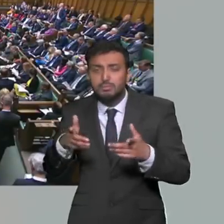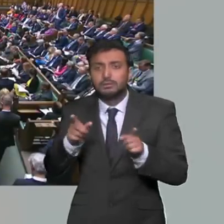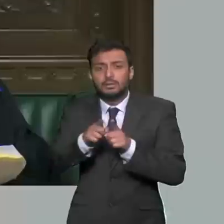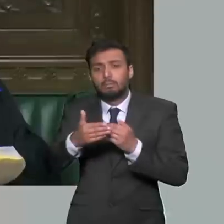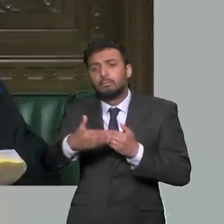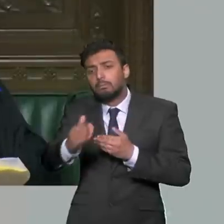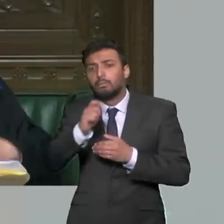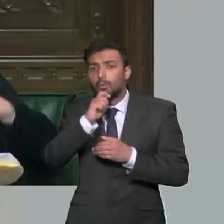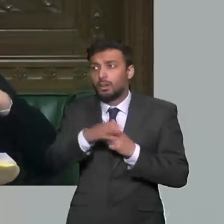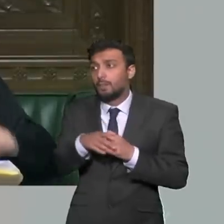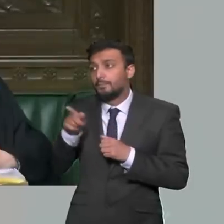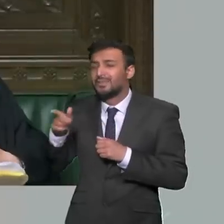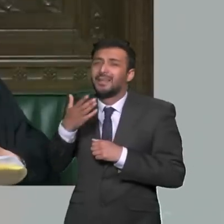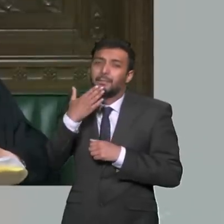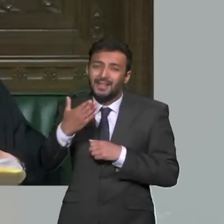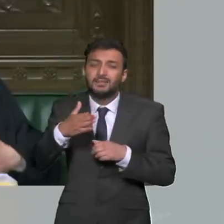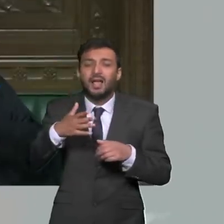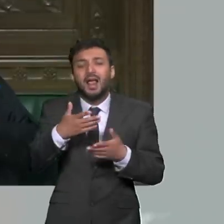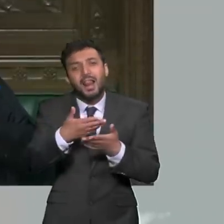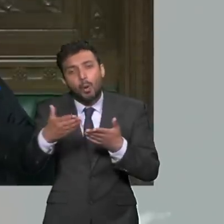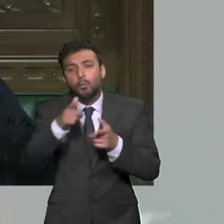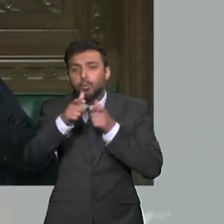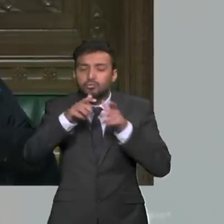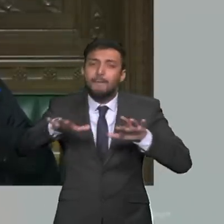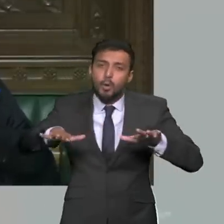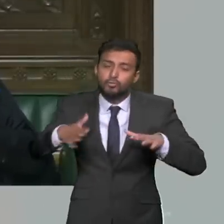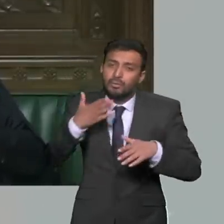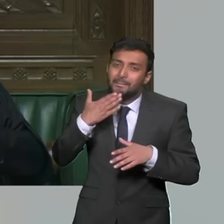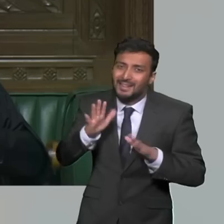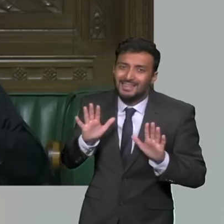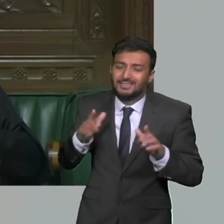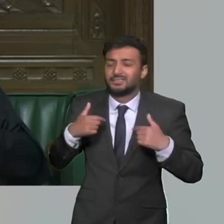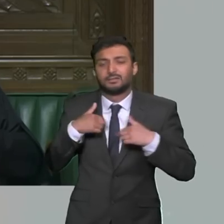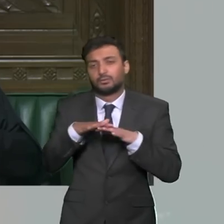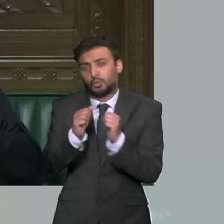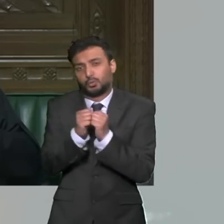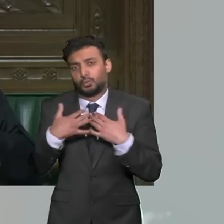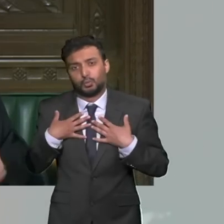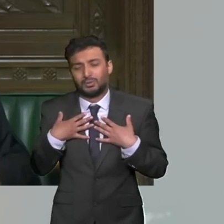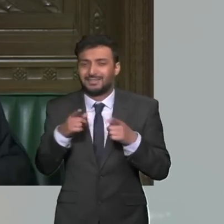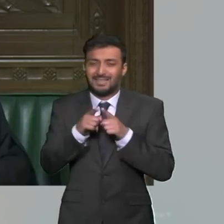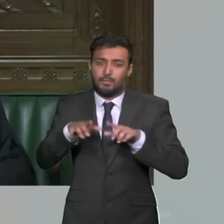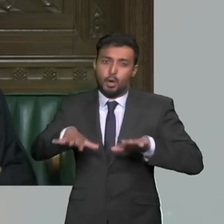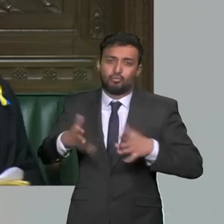we normally use, but I do not hear it now? It does not suit the Chair and I do not think it suits the country.